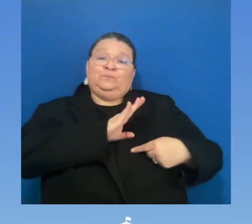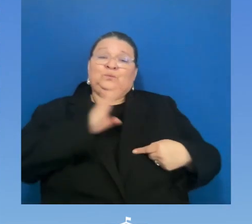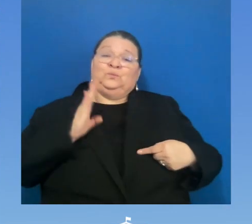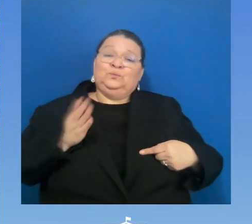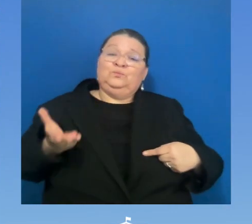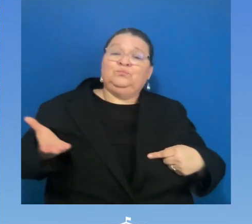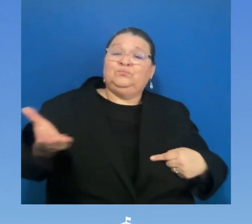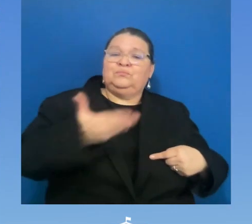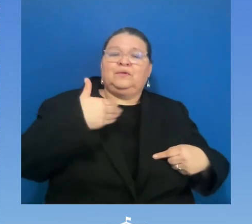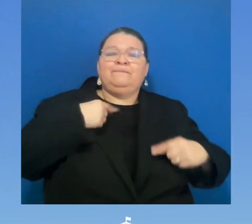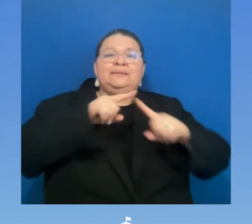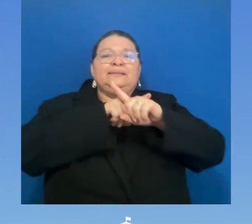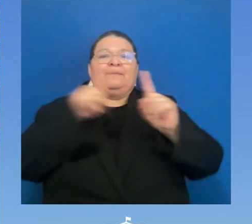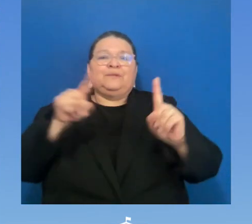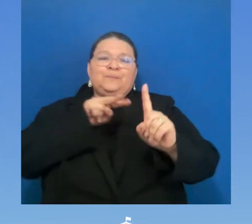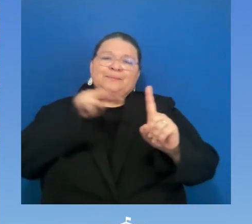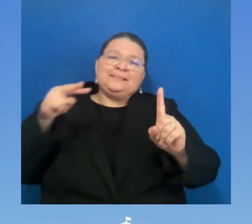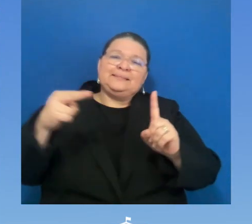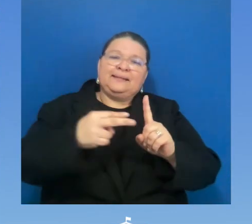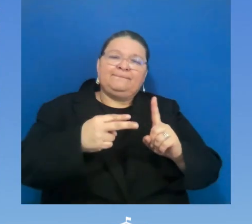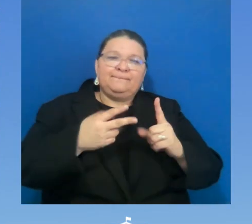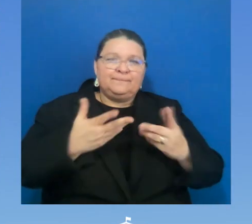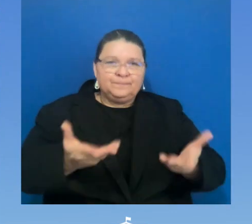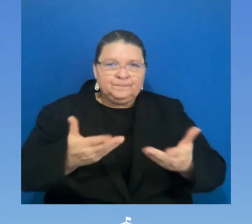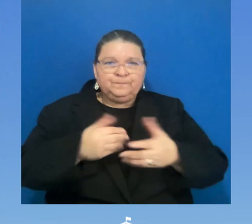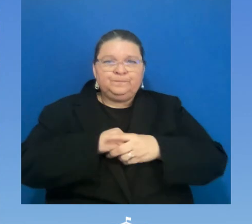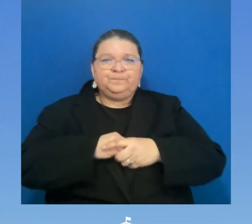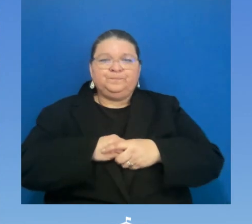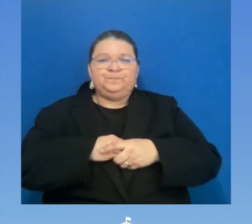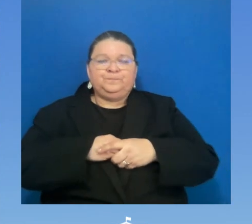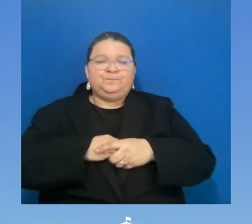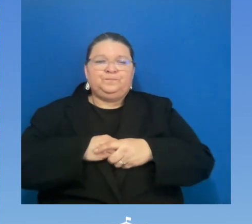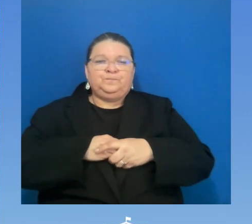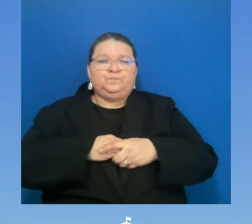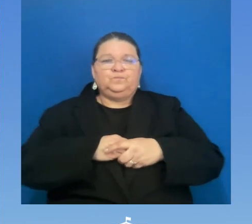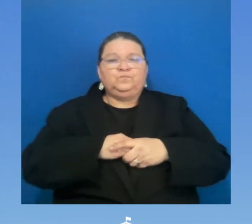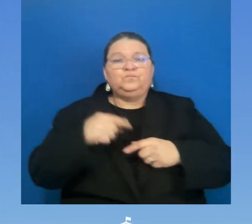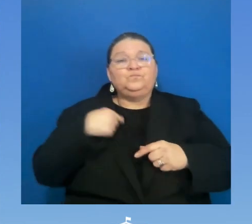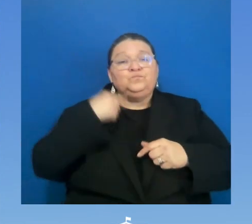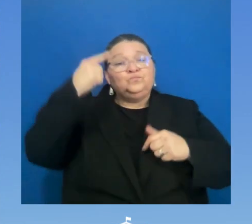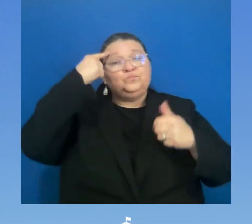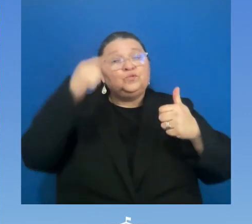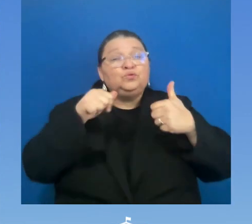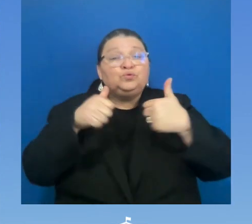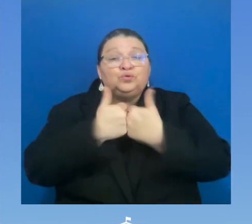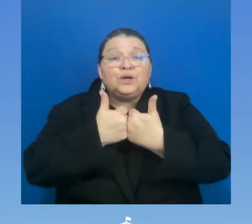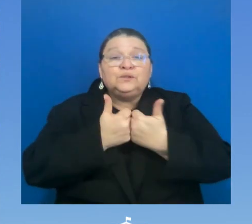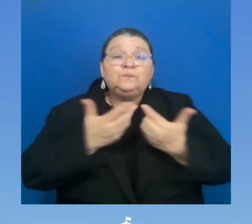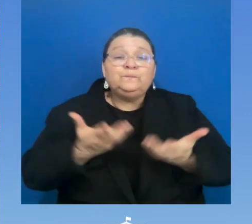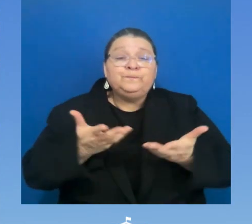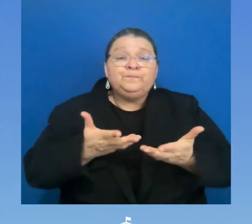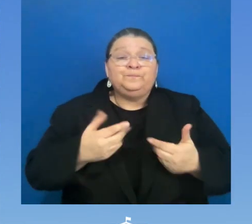I think the challenges from the U.S. soccer standpoint was that there were two separate contracts for the men and the women,